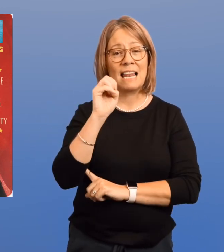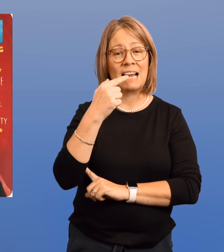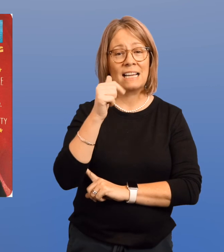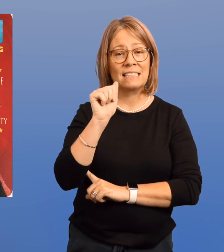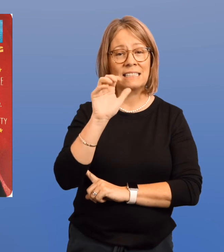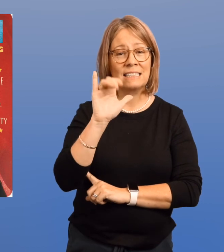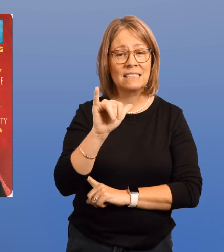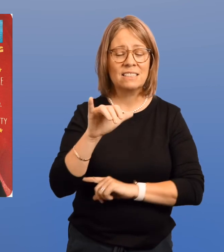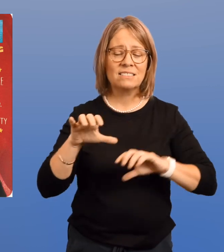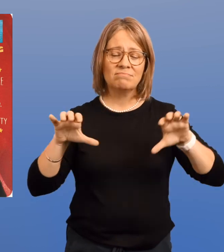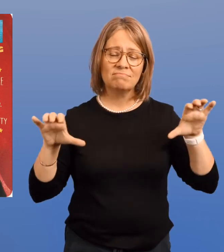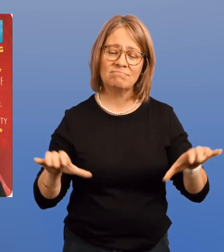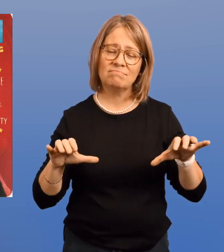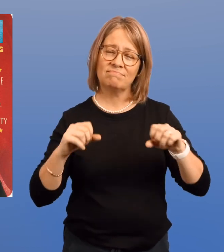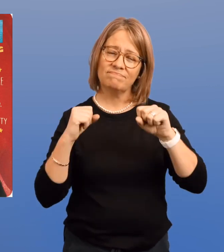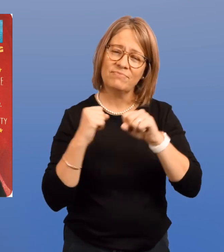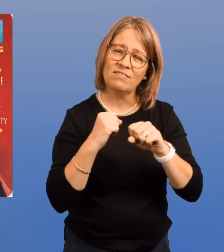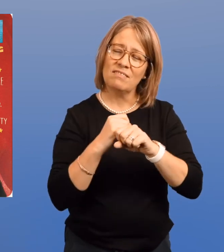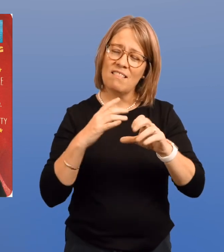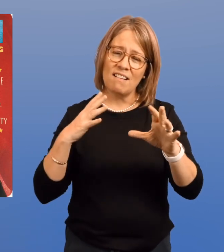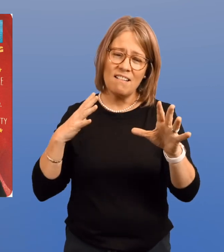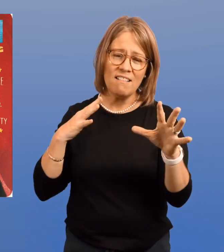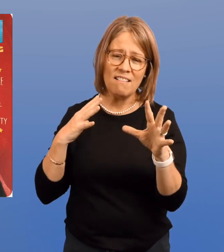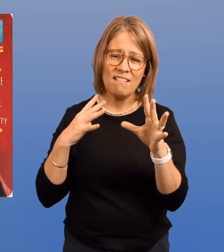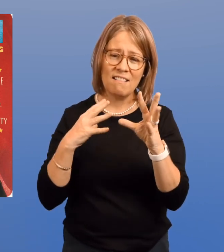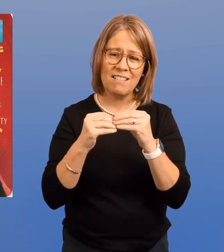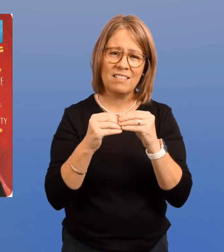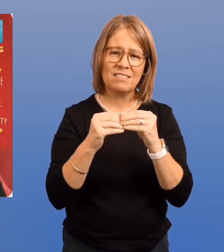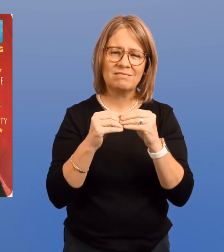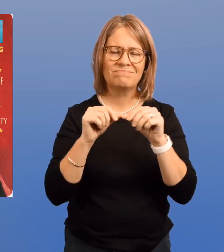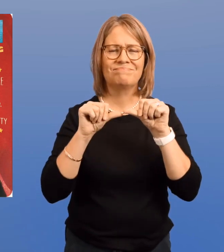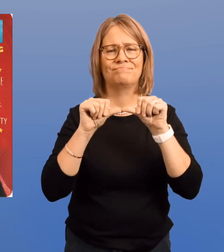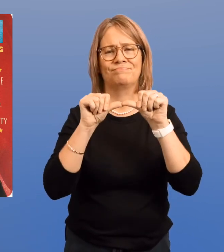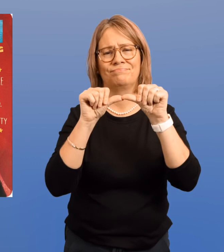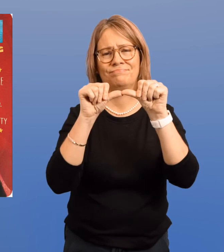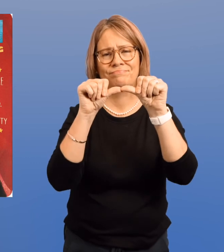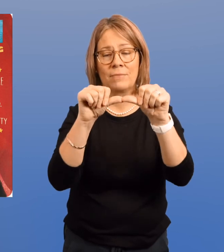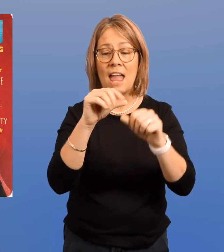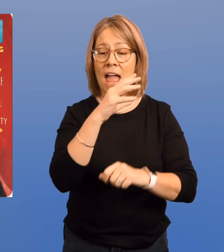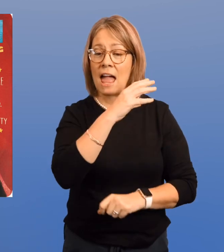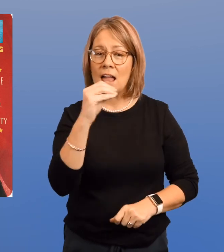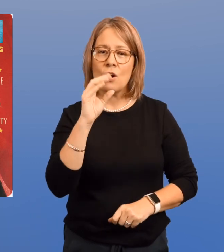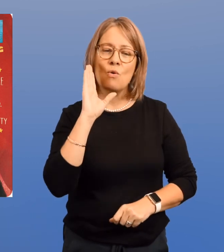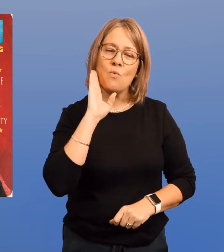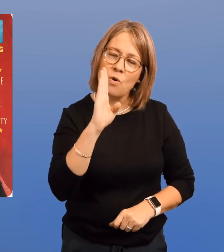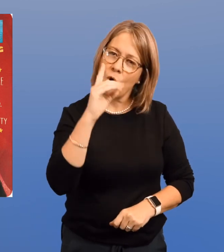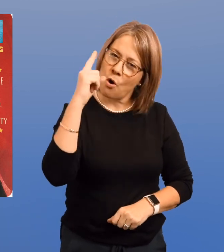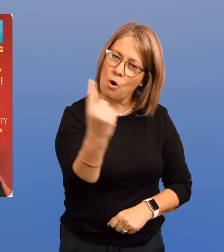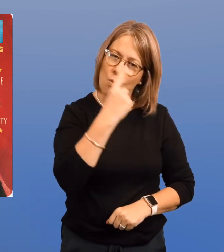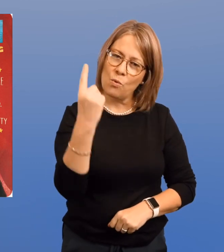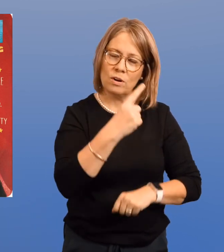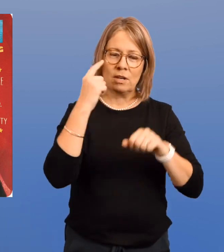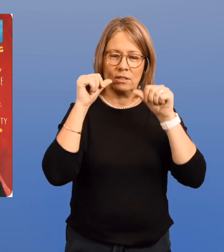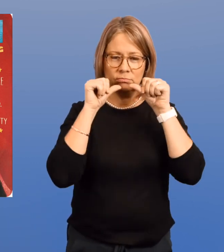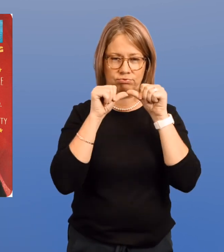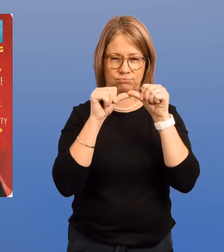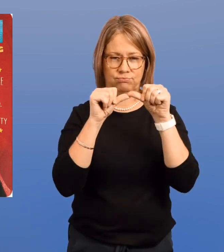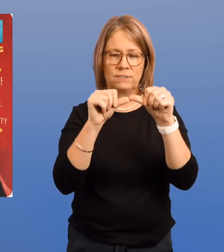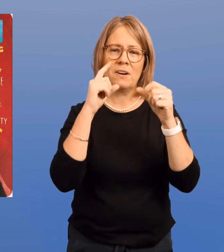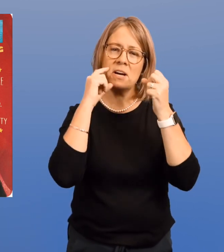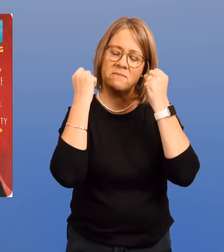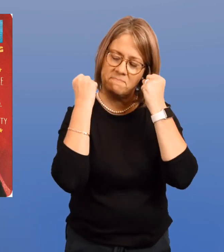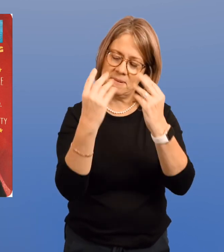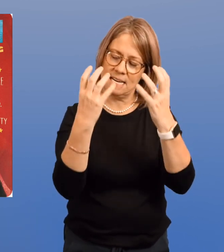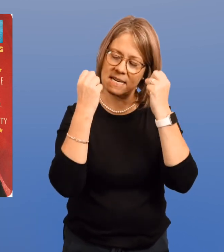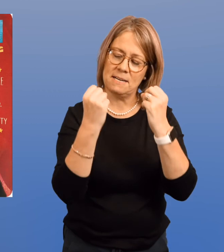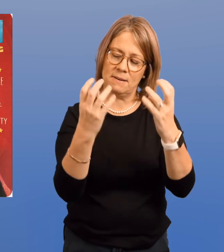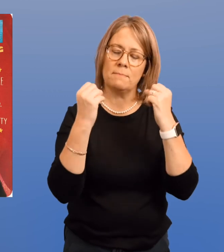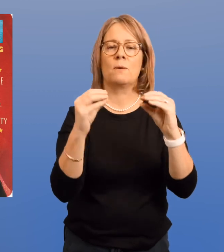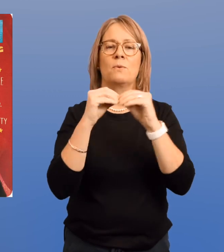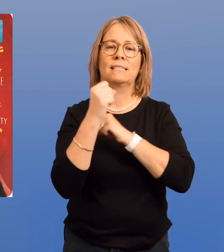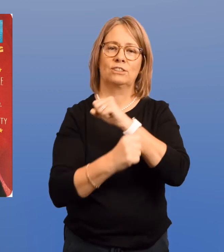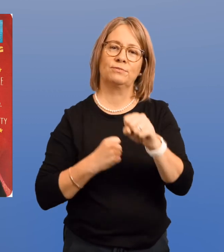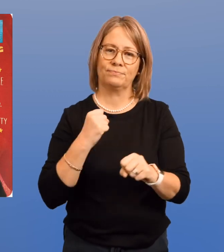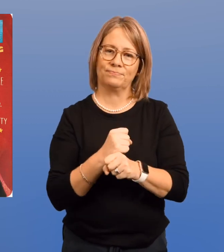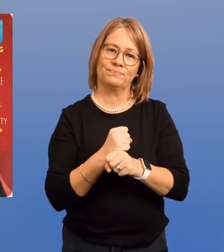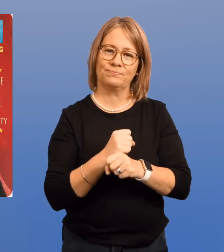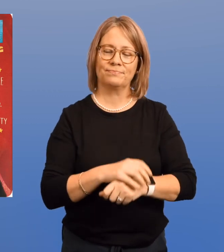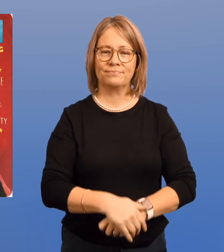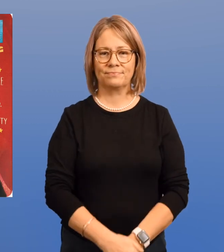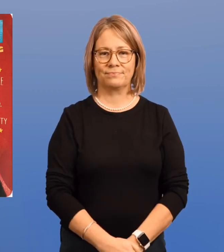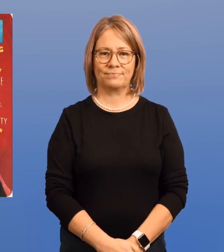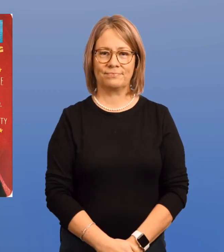The legacy of Ruth Bader Ginsburg lives on and will always for many, many more years to come.